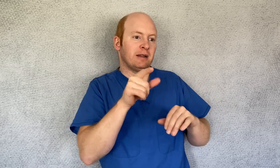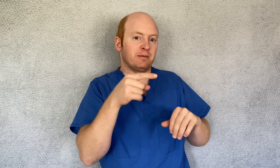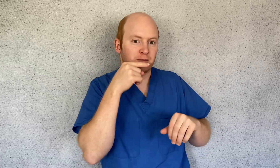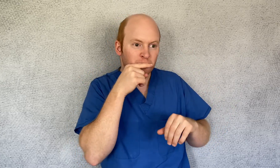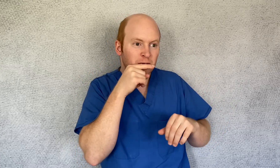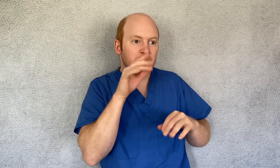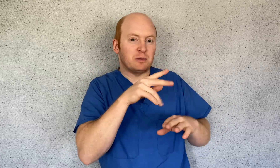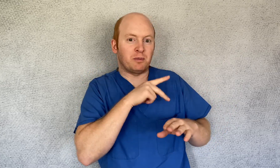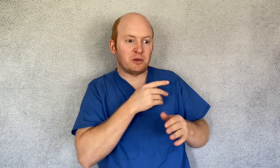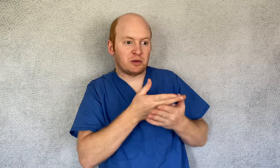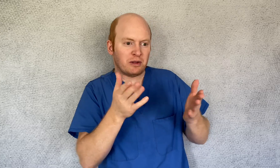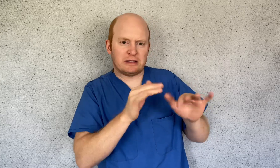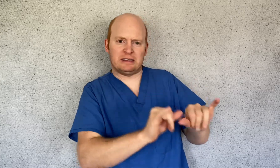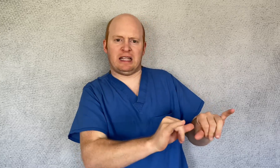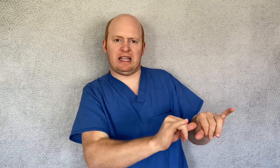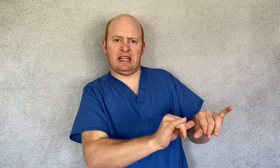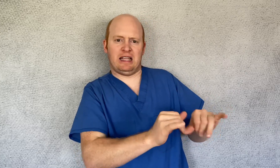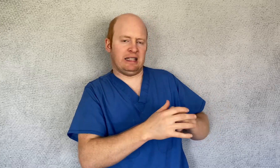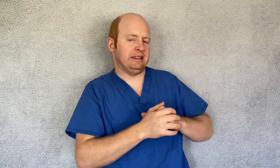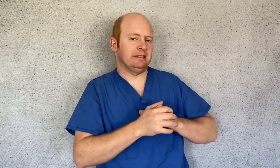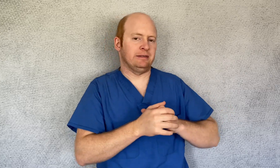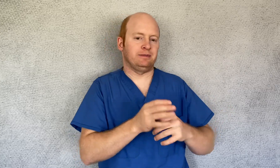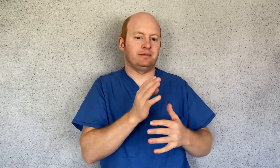Obviously, your toothbrush and personal items should remain in there as well.